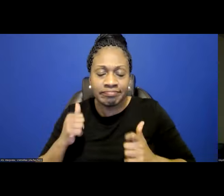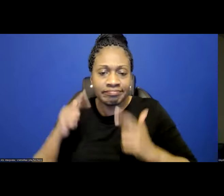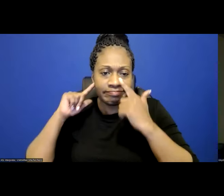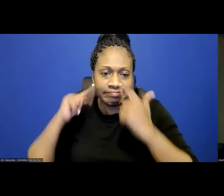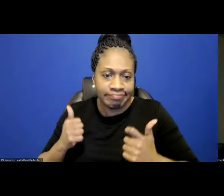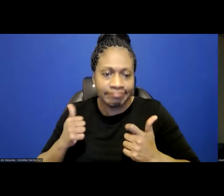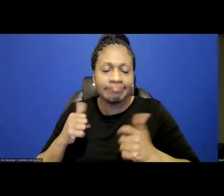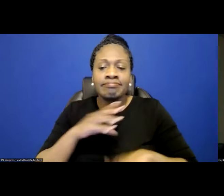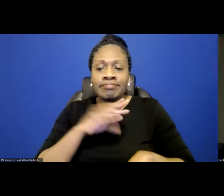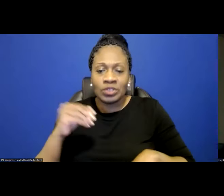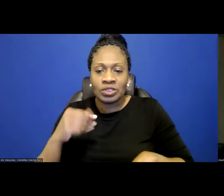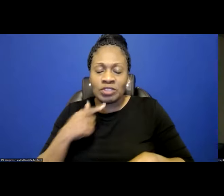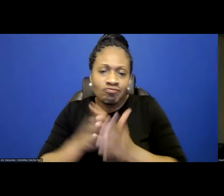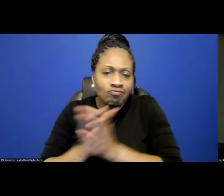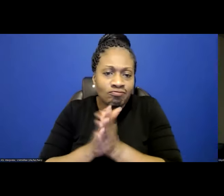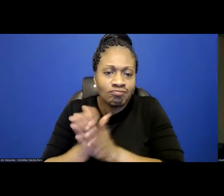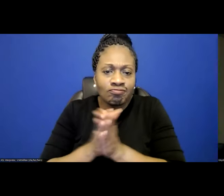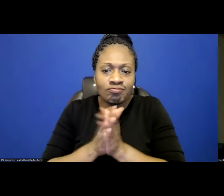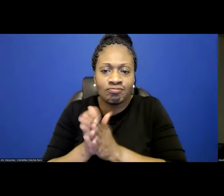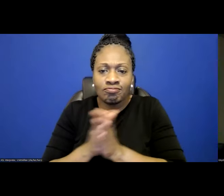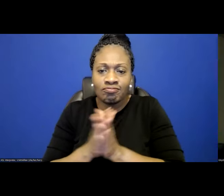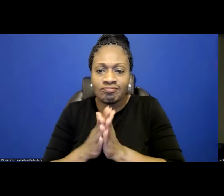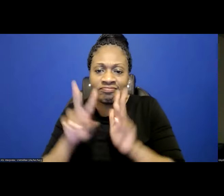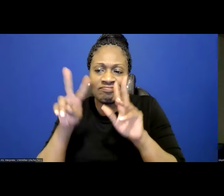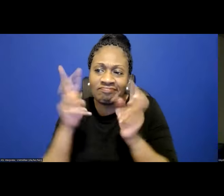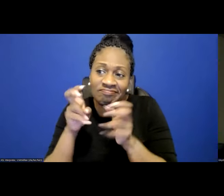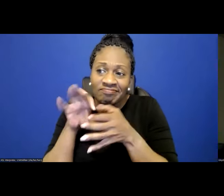So I'm really passionate about the subject of inclusion,